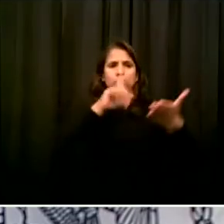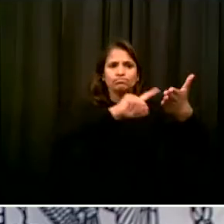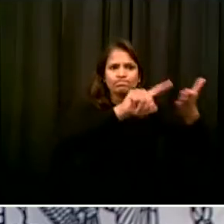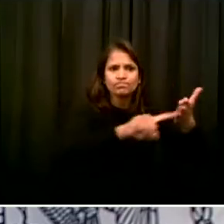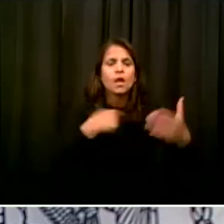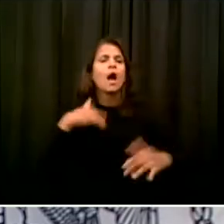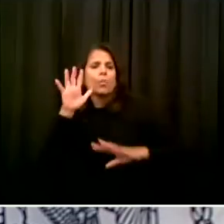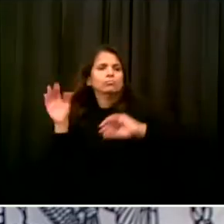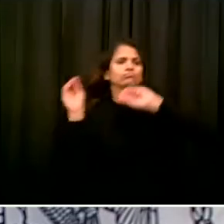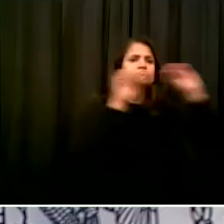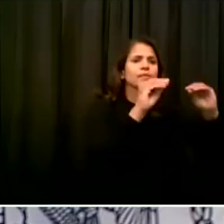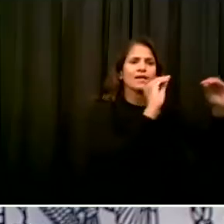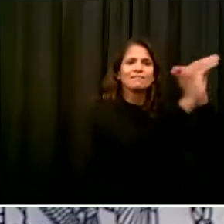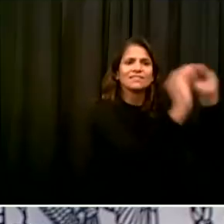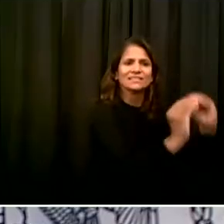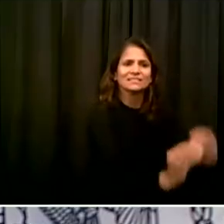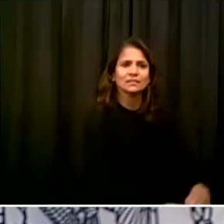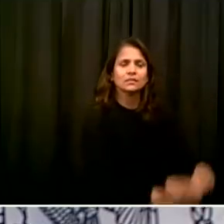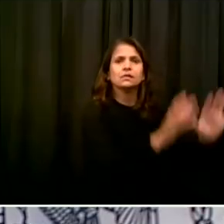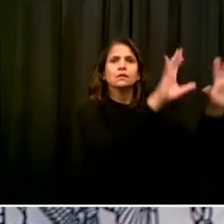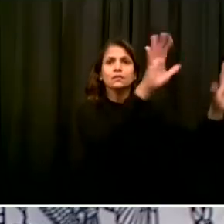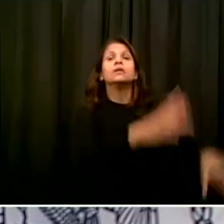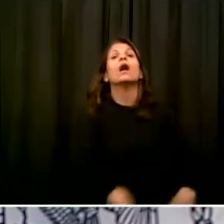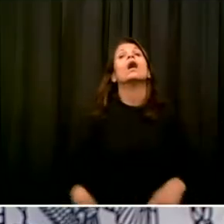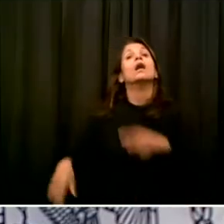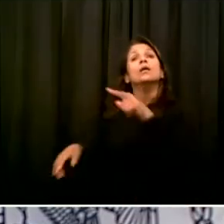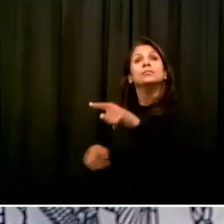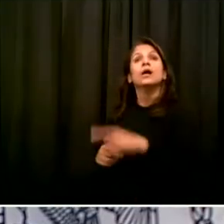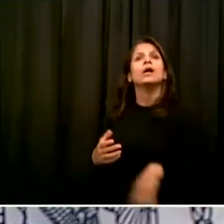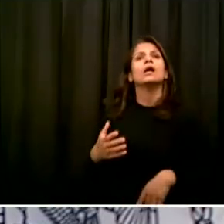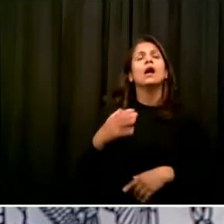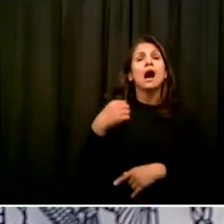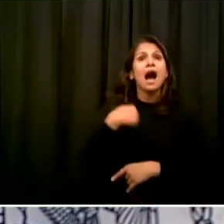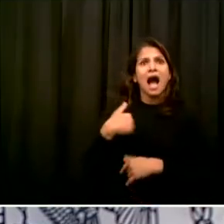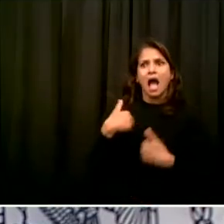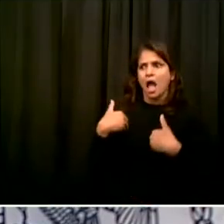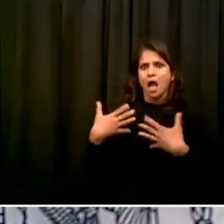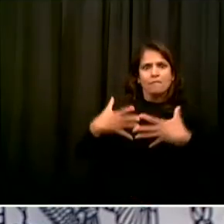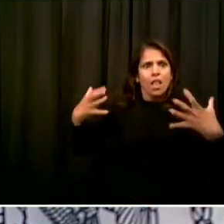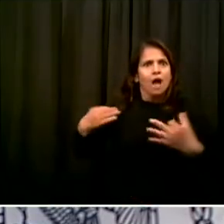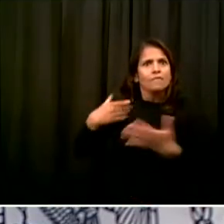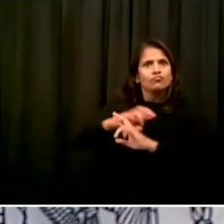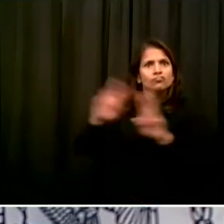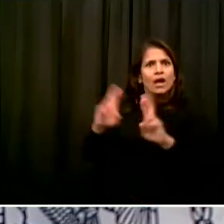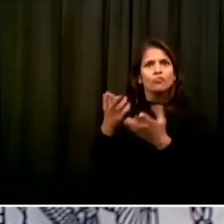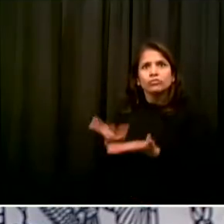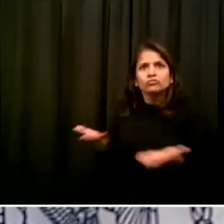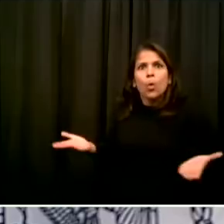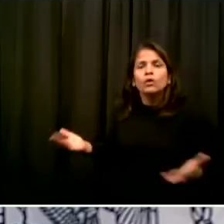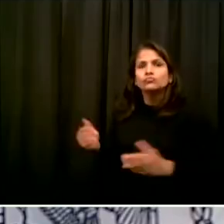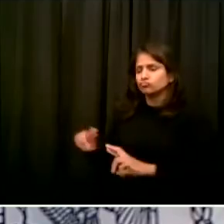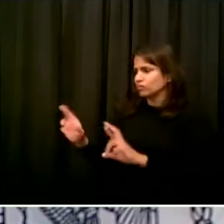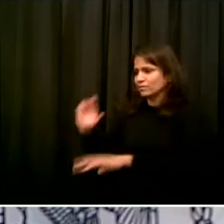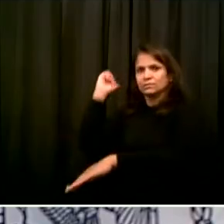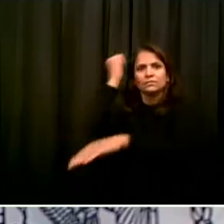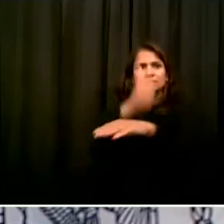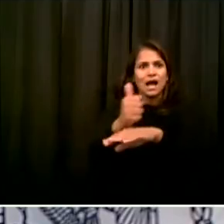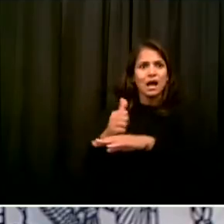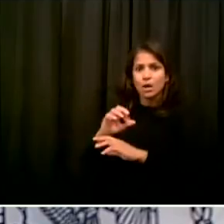CLASSROOM OUT, IT IS QUITE DOABLE BUT THE GOAL IS, WITH